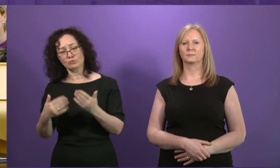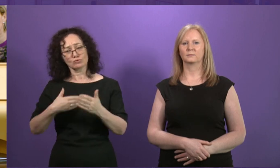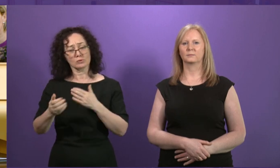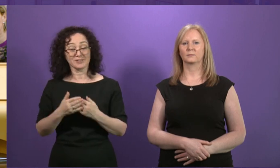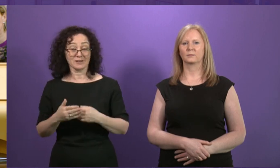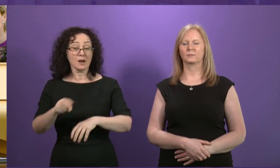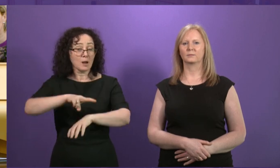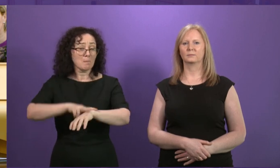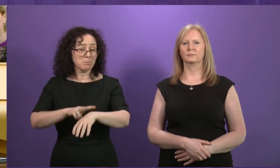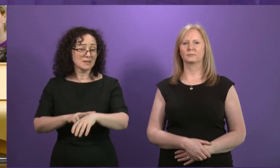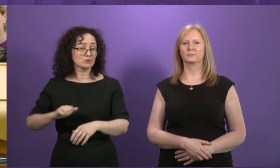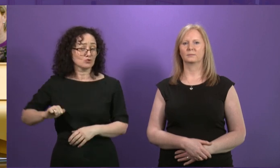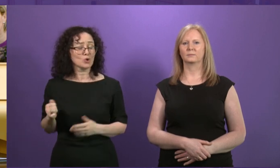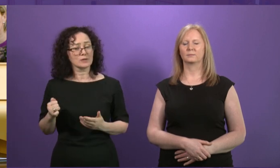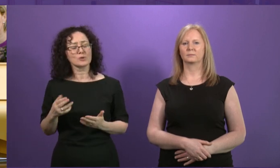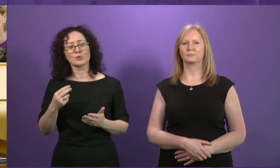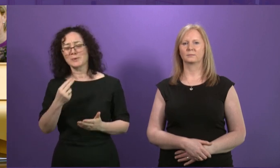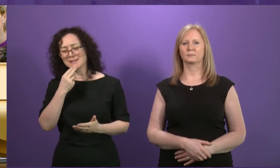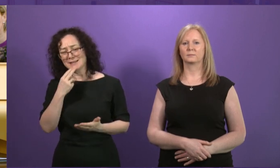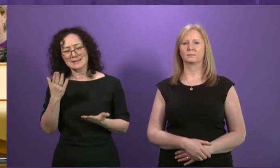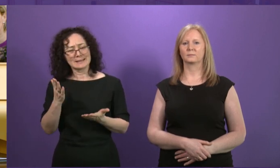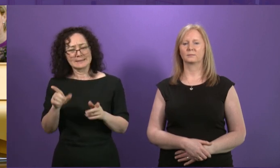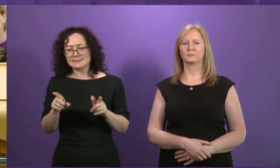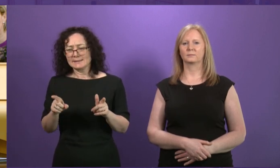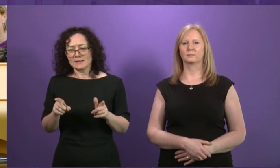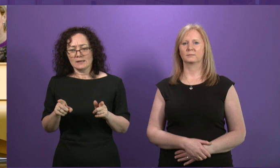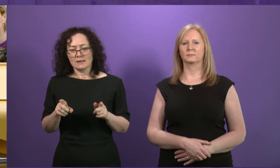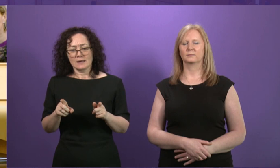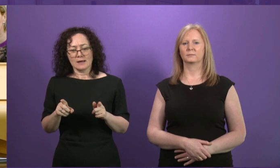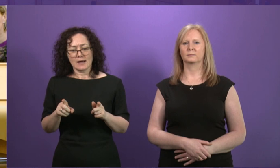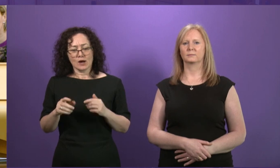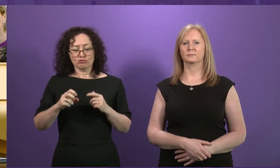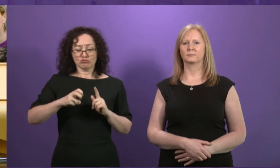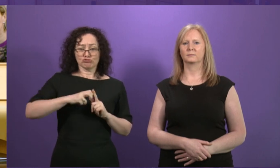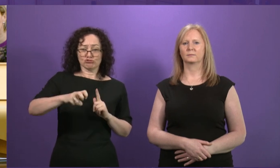It is important that we have greater accountability for the British Transport Police, that we